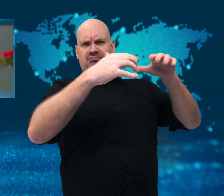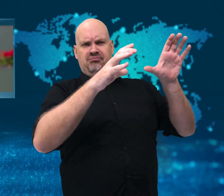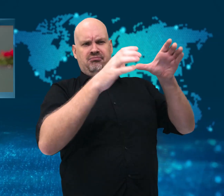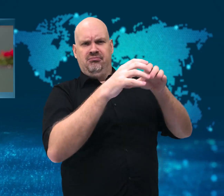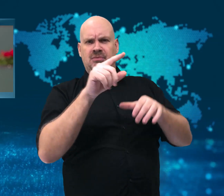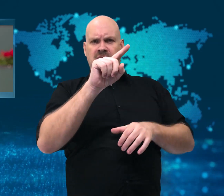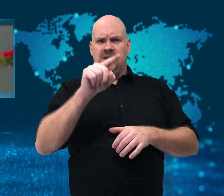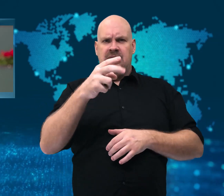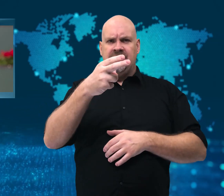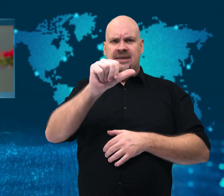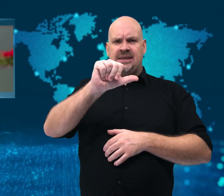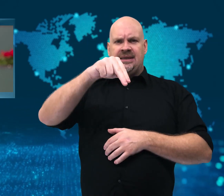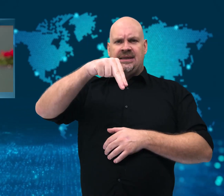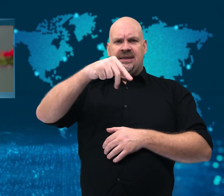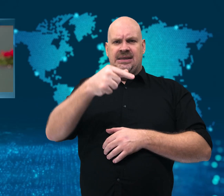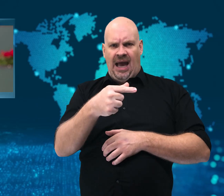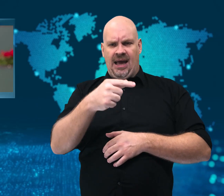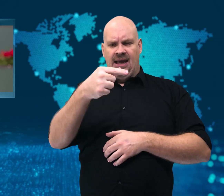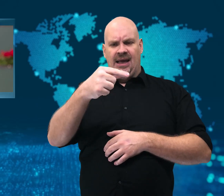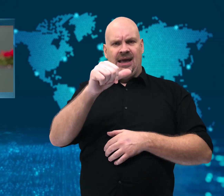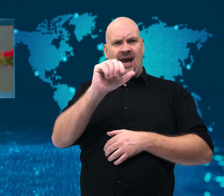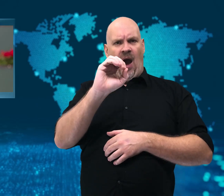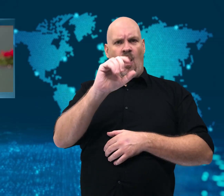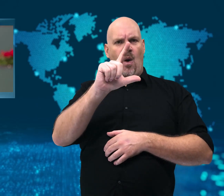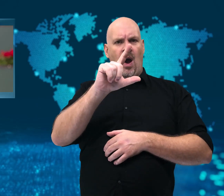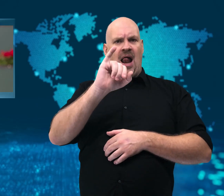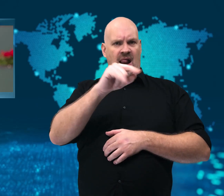vice premier Zhang Gaoli.